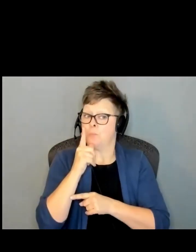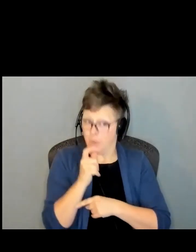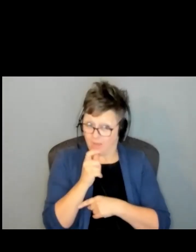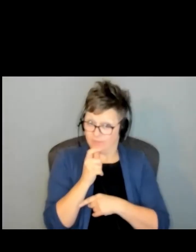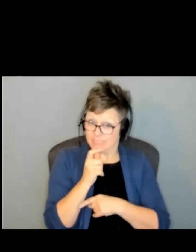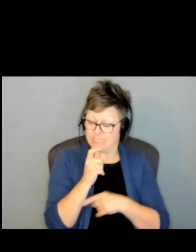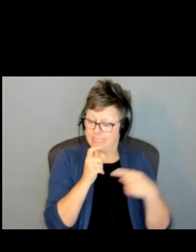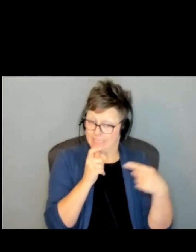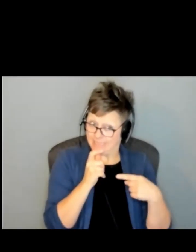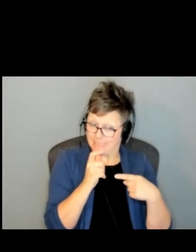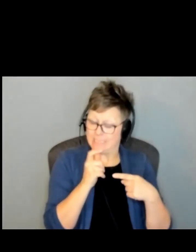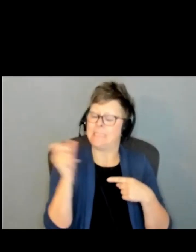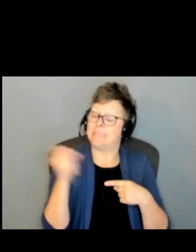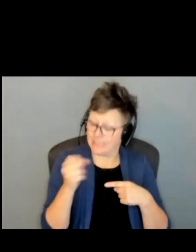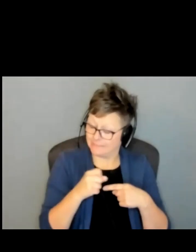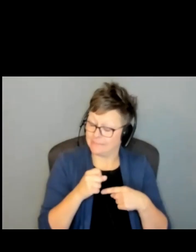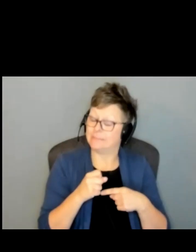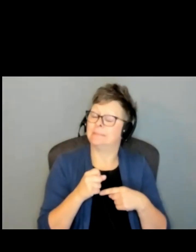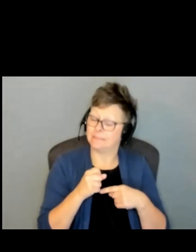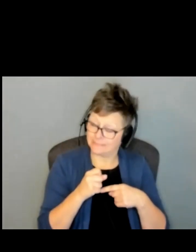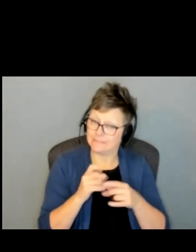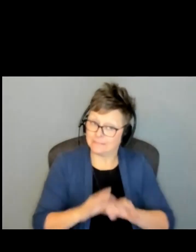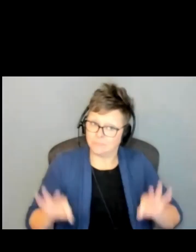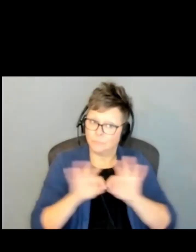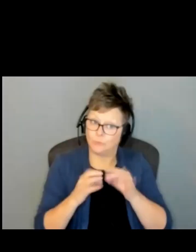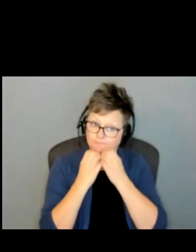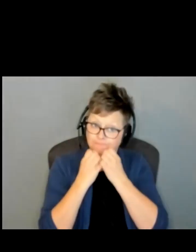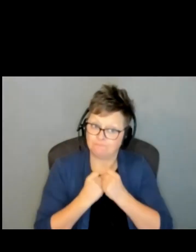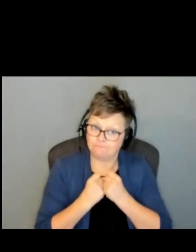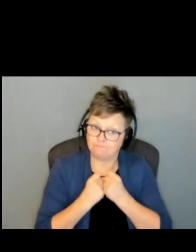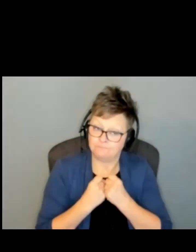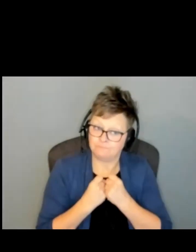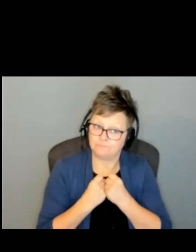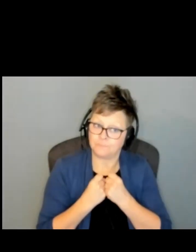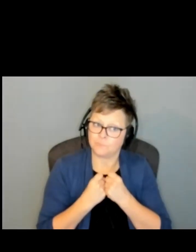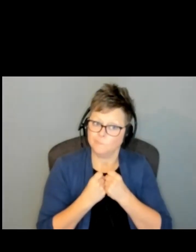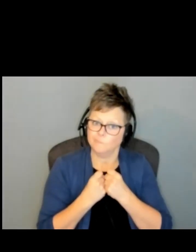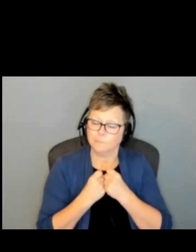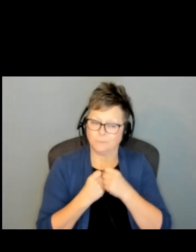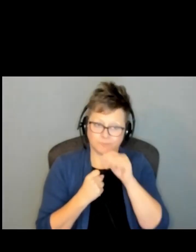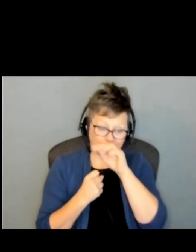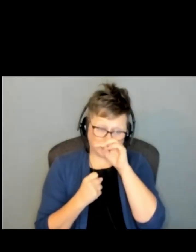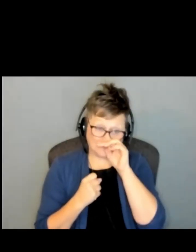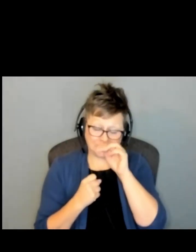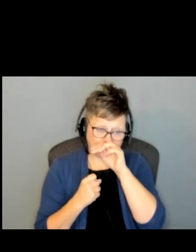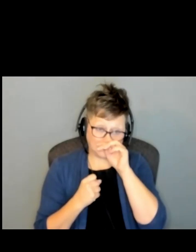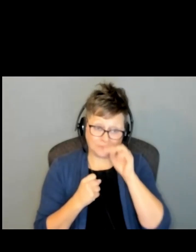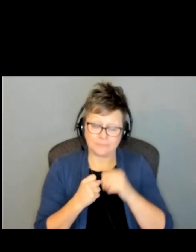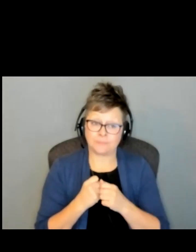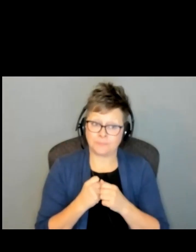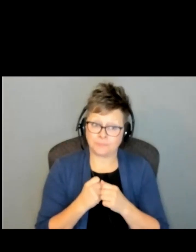space that could mean quite significant of a direction in which it doesn’t end up actually